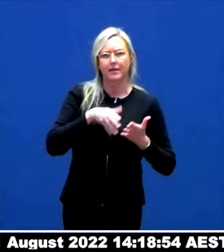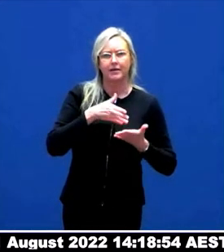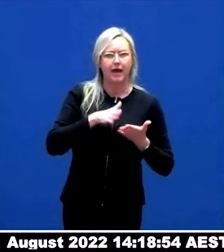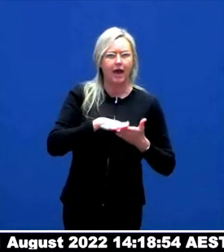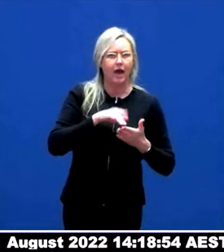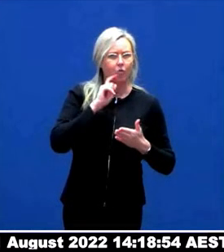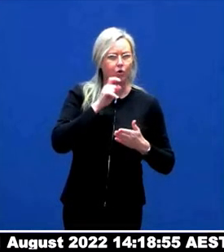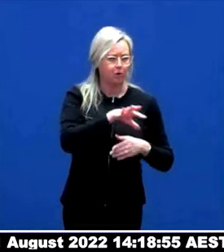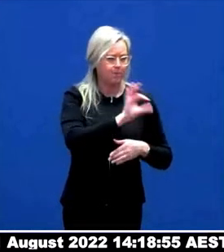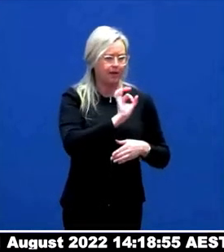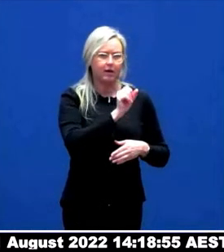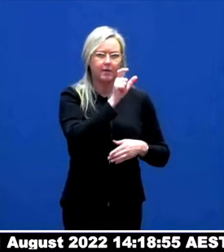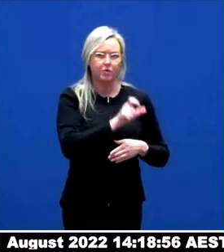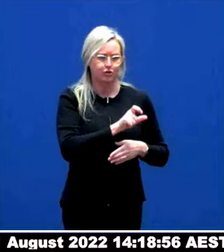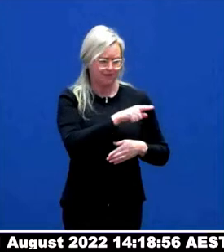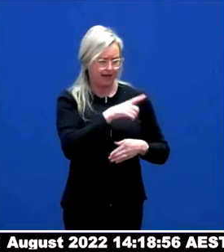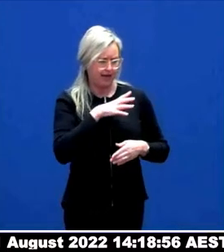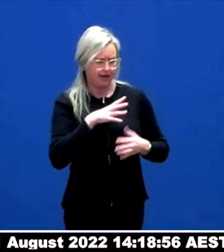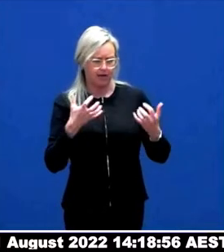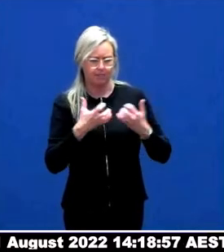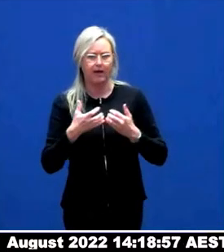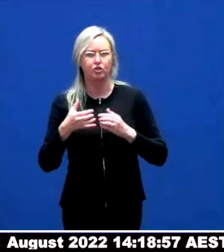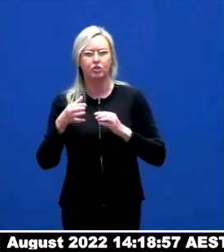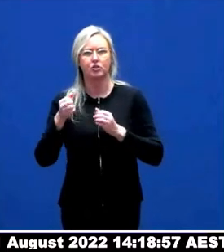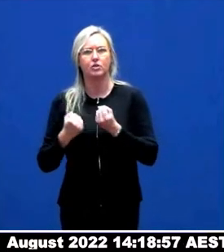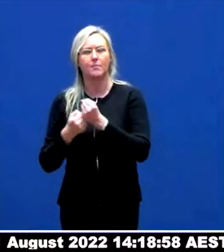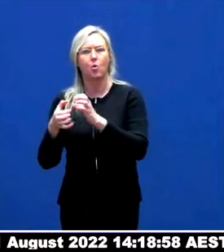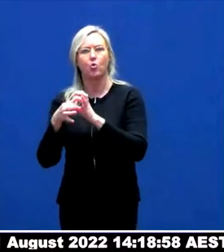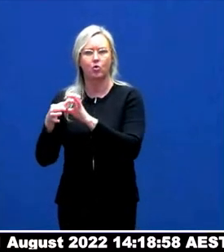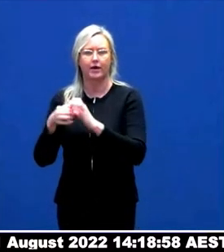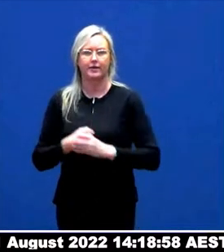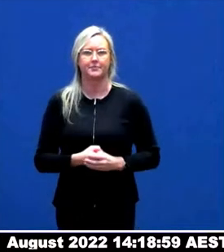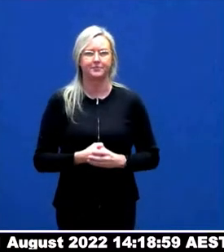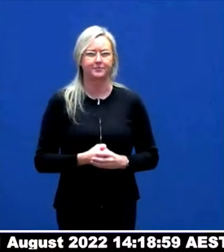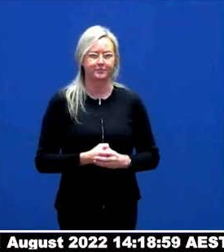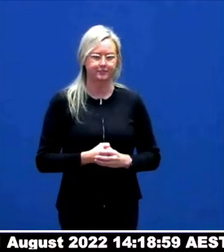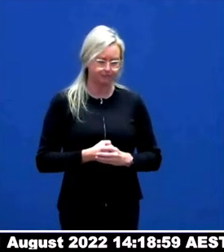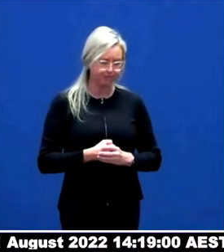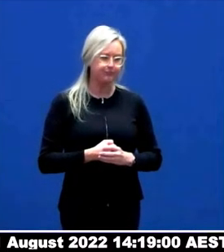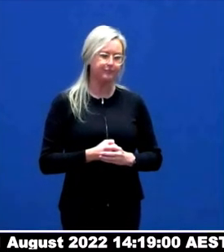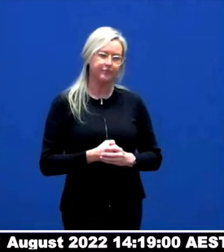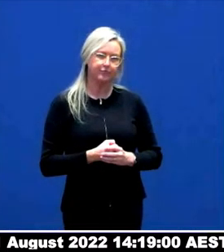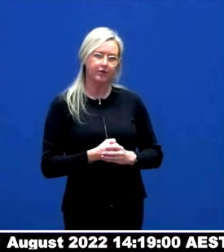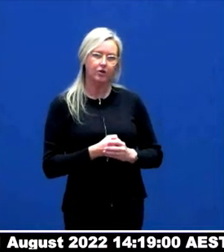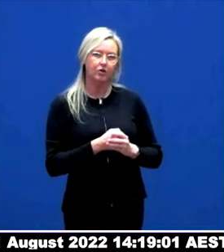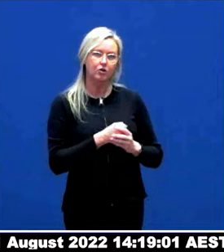The participant? Yes. LISA SHORT: Yes, so choice and control would suggest that we - participants